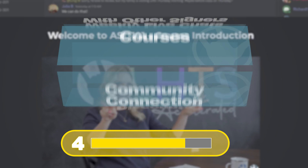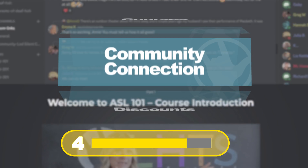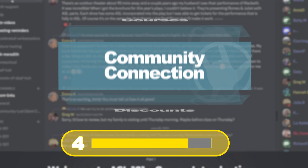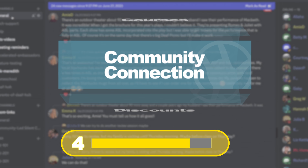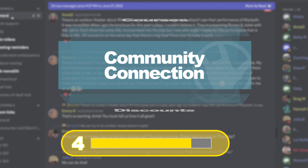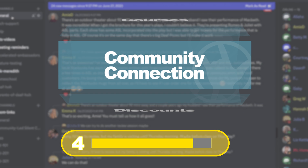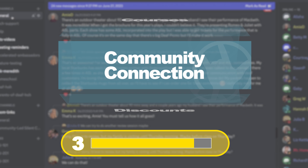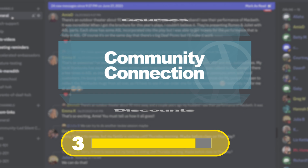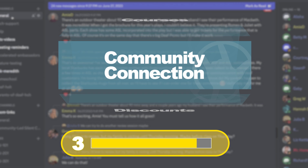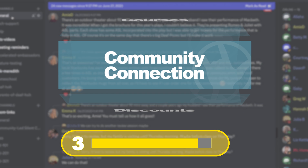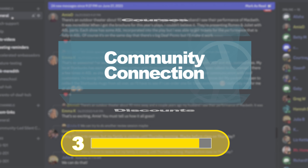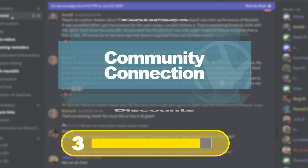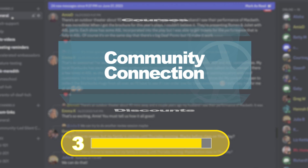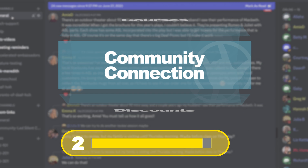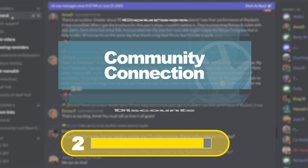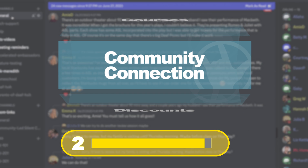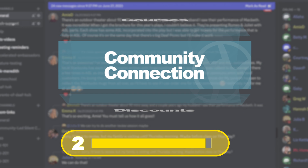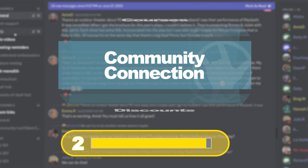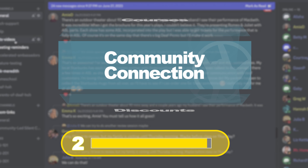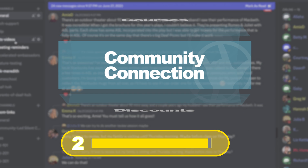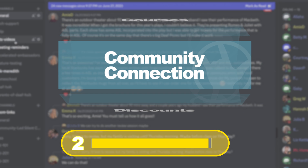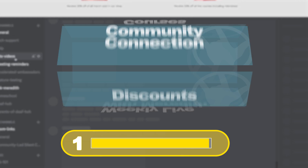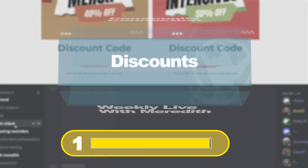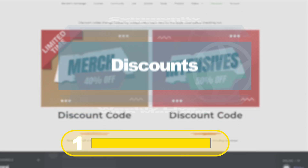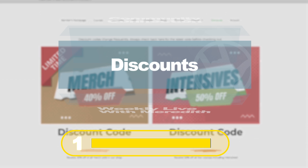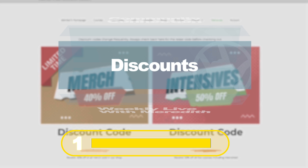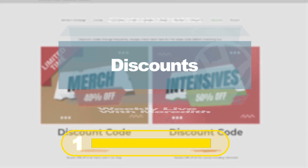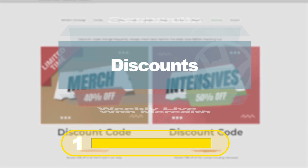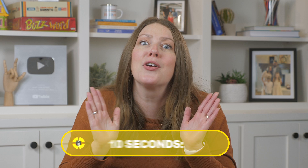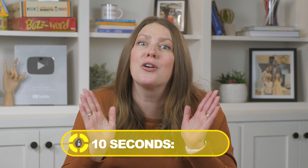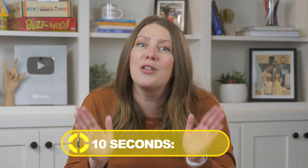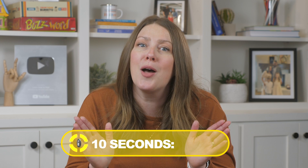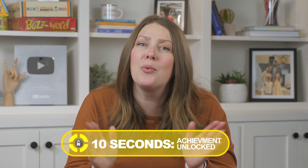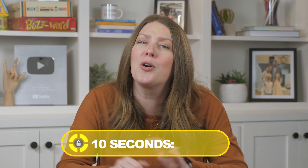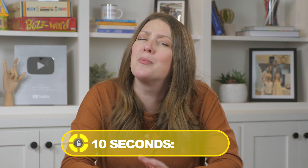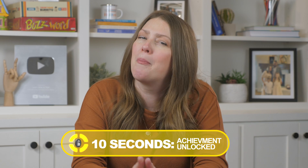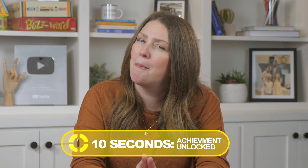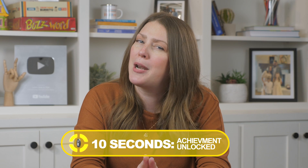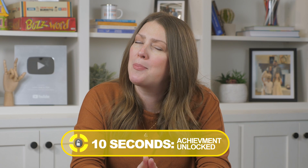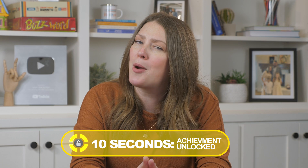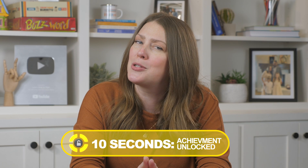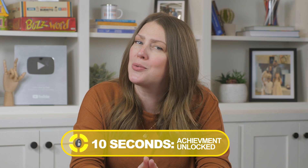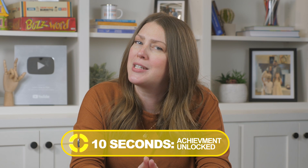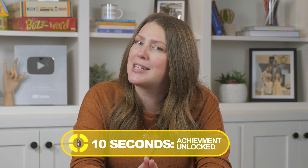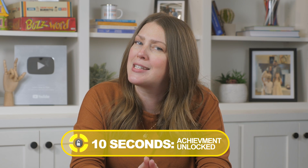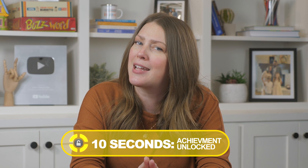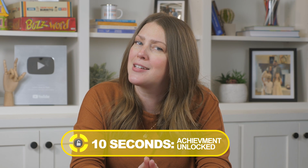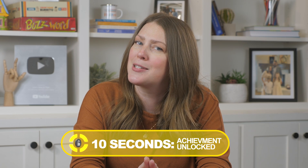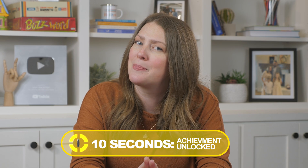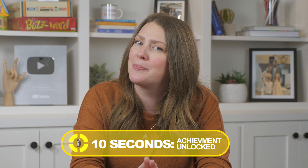Community connection through Discord and discounts. There are a lot more, but I promised only 10s.